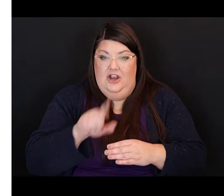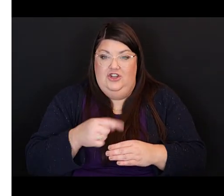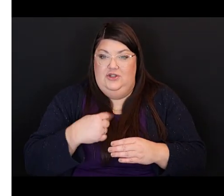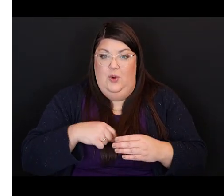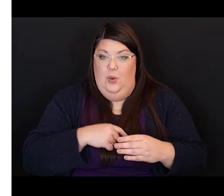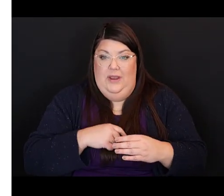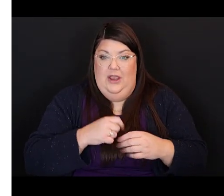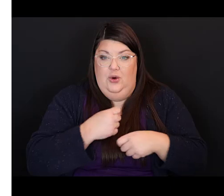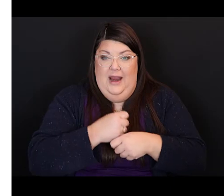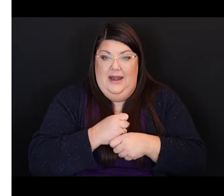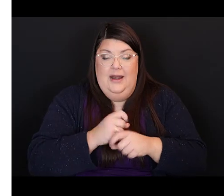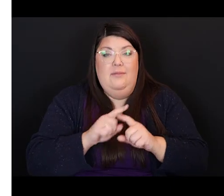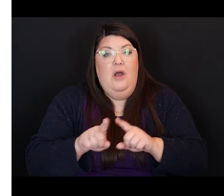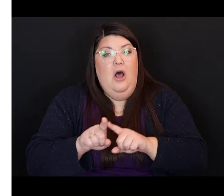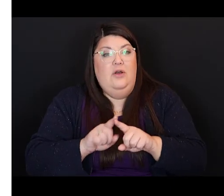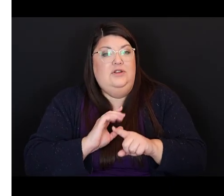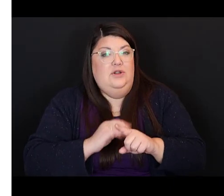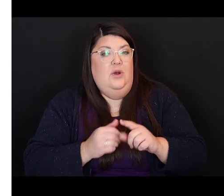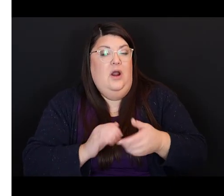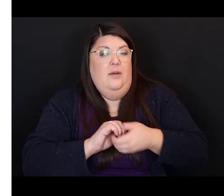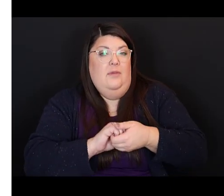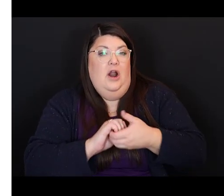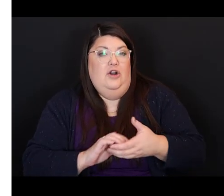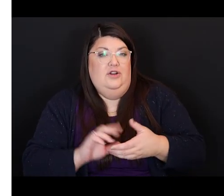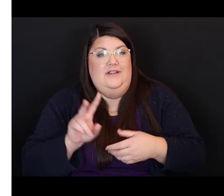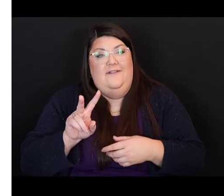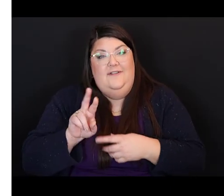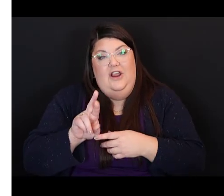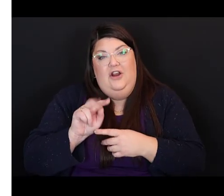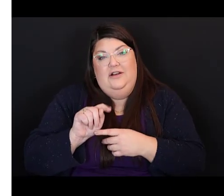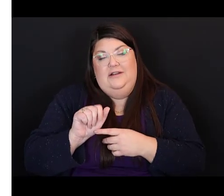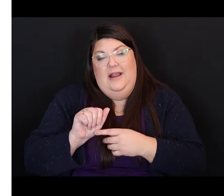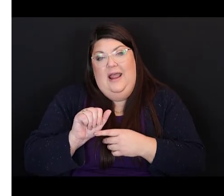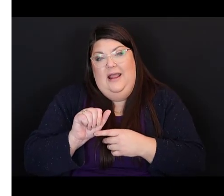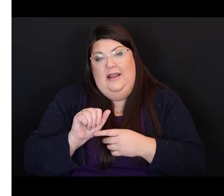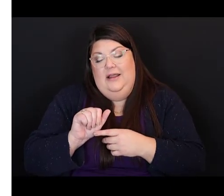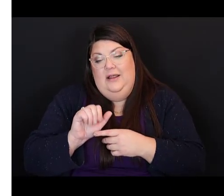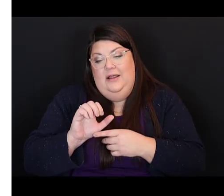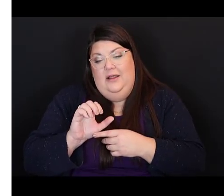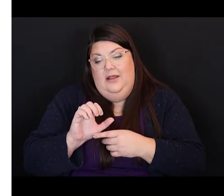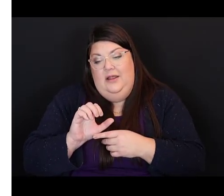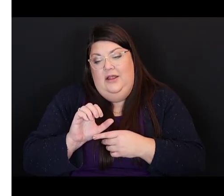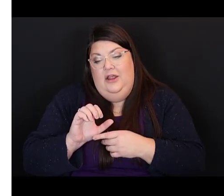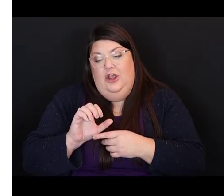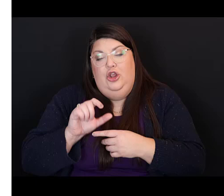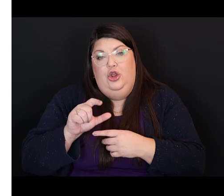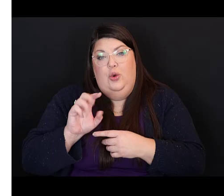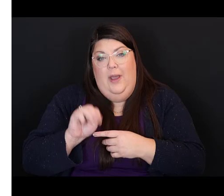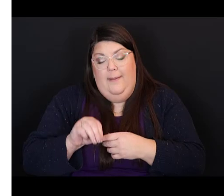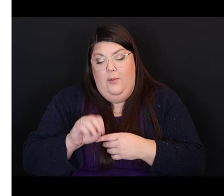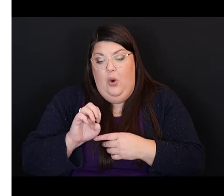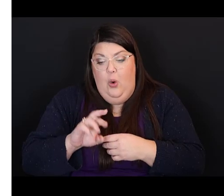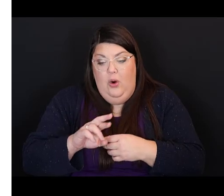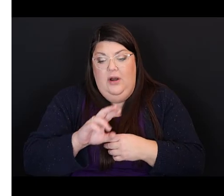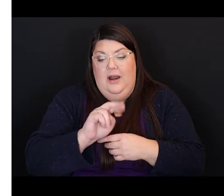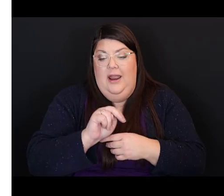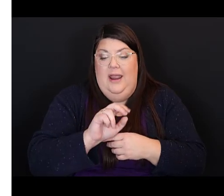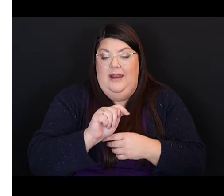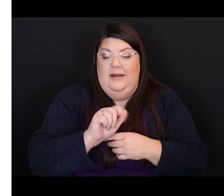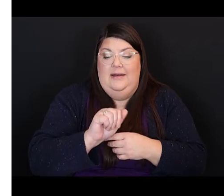created at CIT-VR but also with our partners at the VRTAC-QM or the NTACT:C. There's also